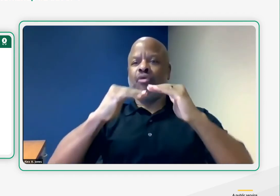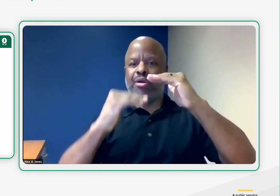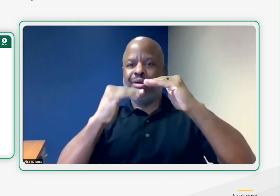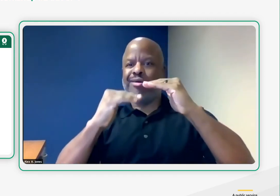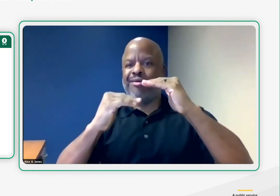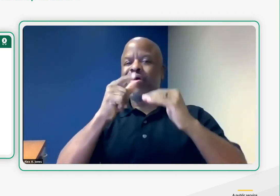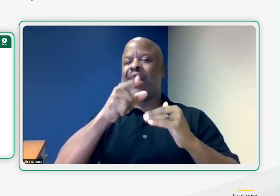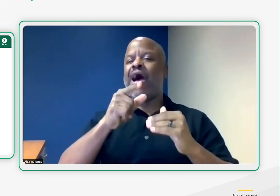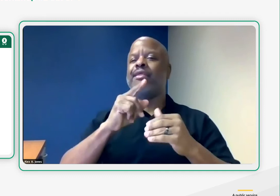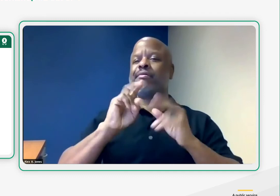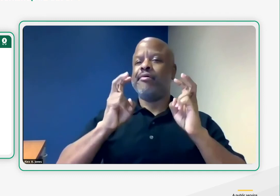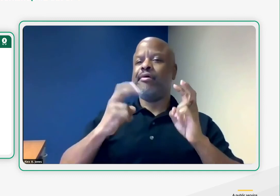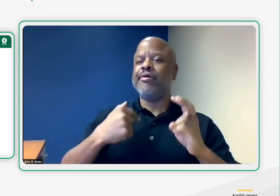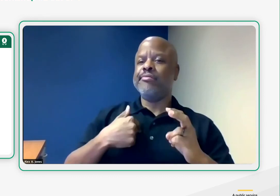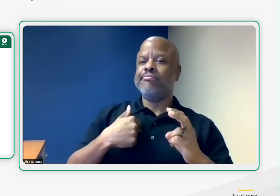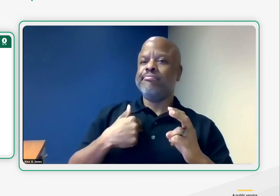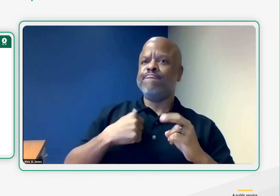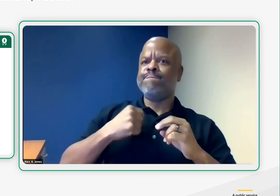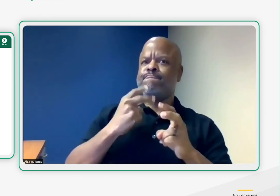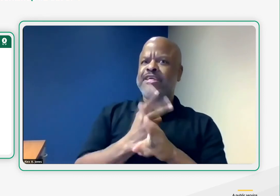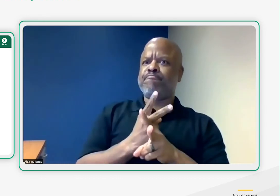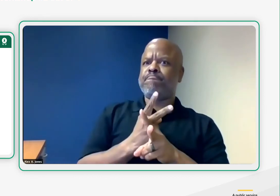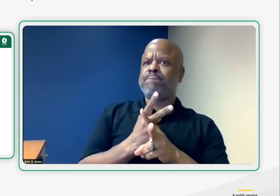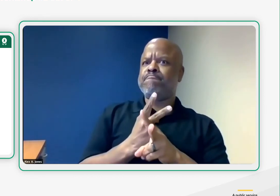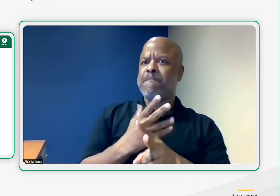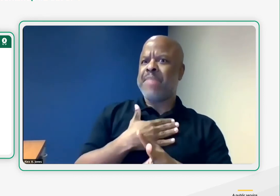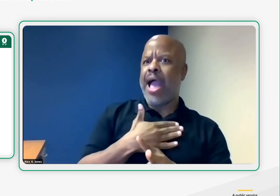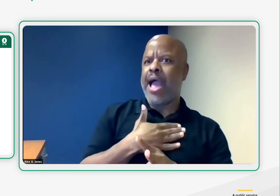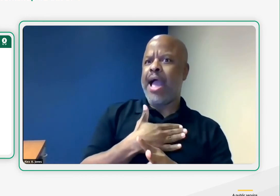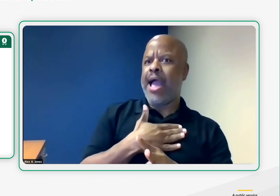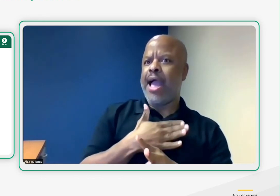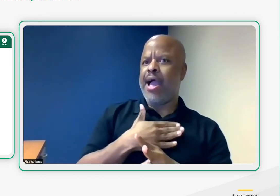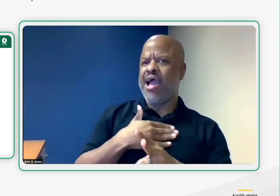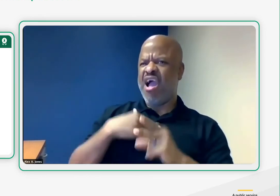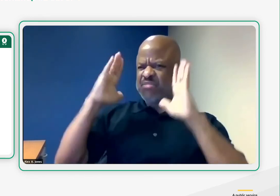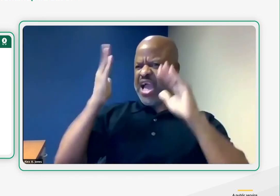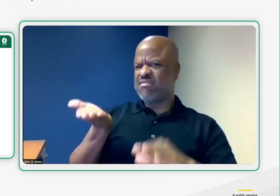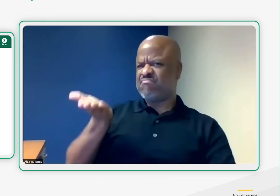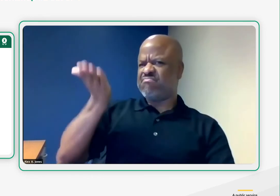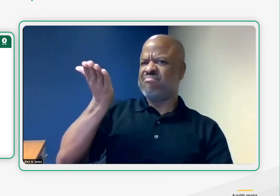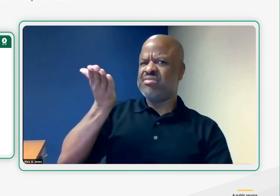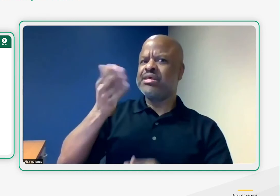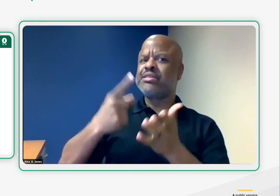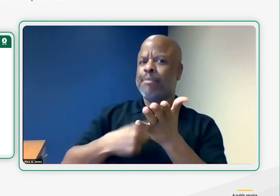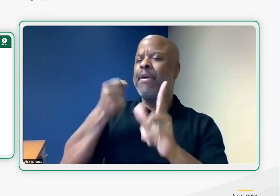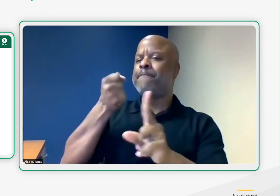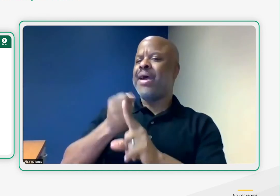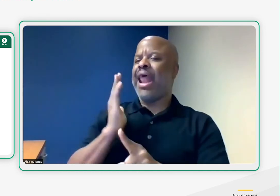accept an offer for a lower price. You want to keep it because, “It's mine.” And you expect the equity to build up.